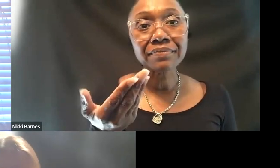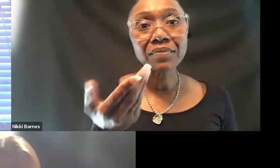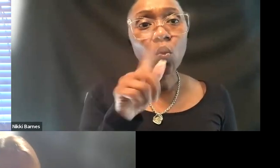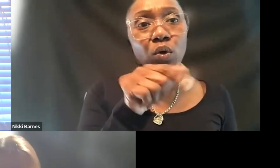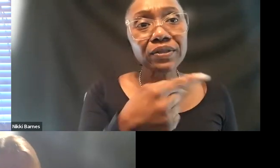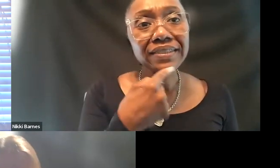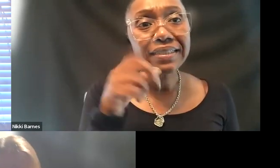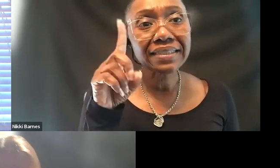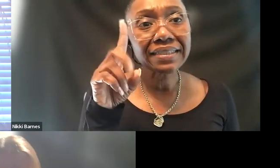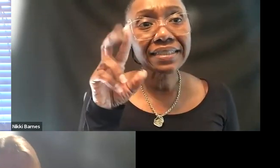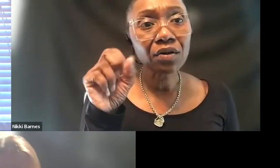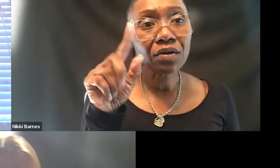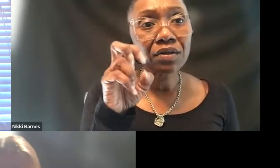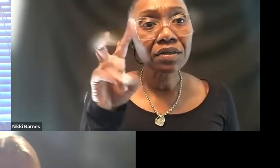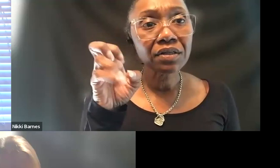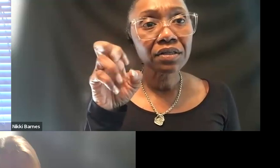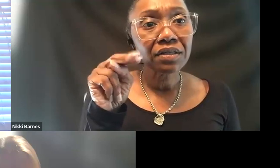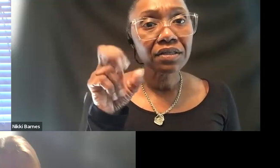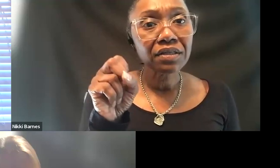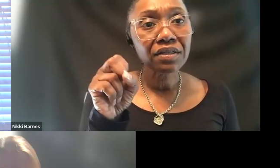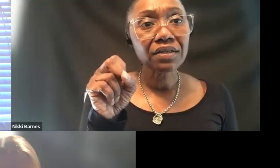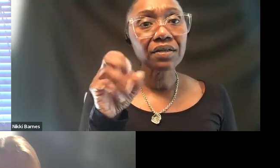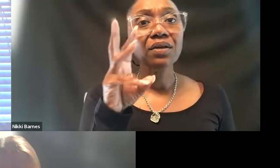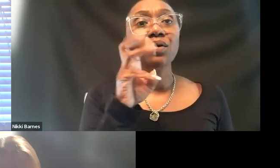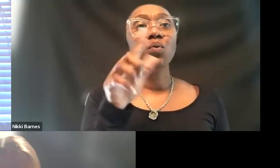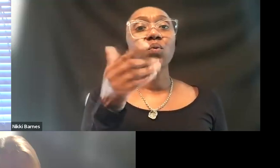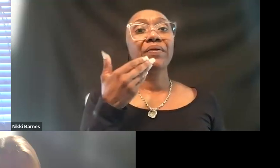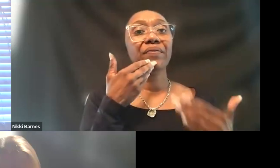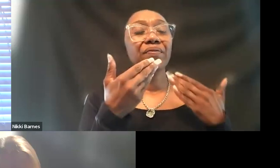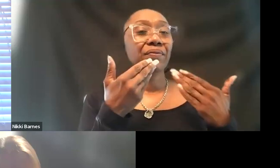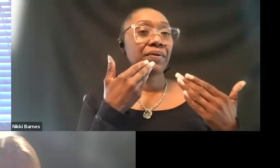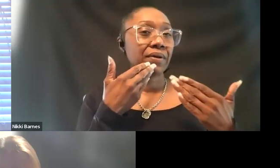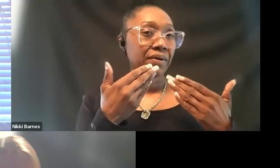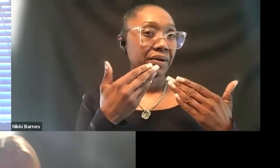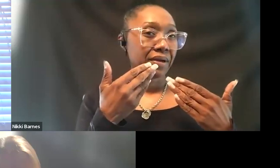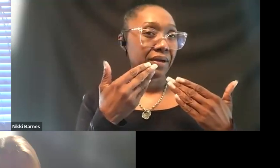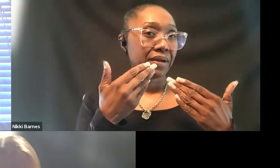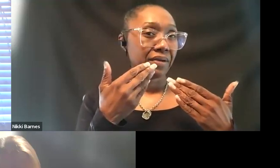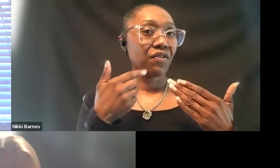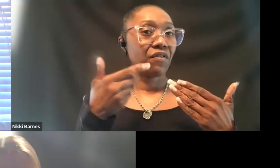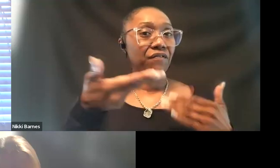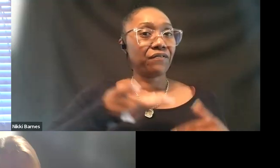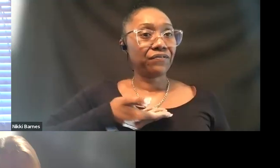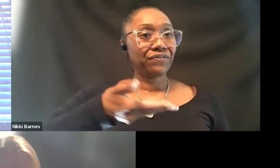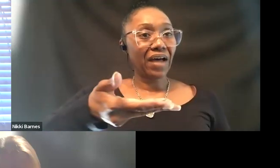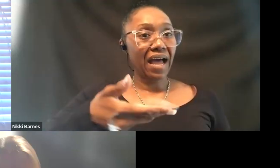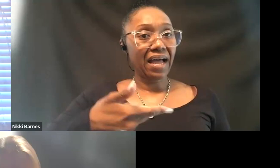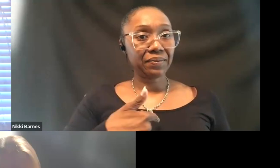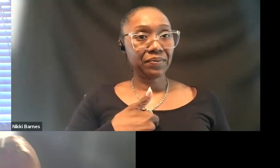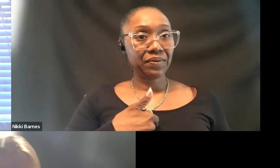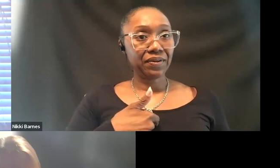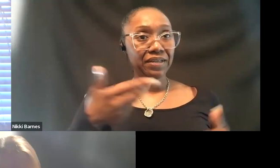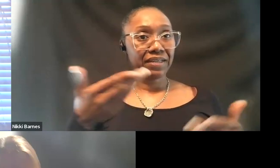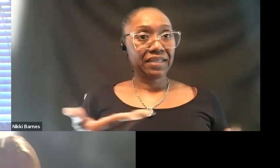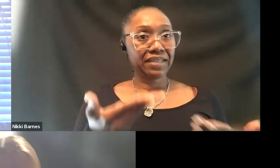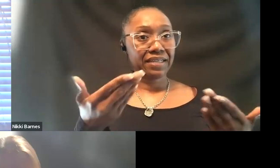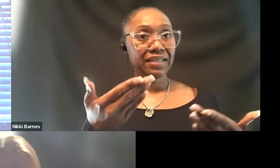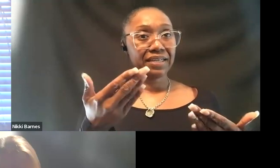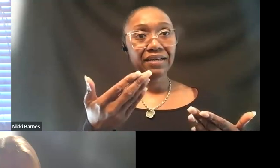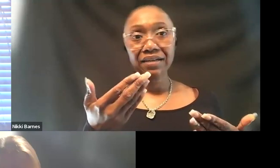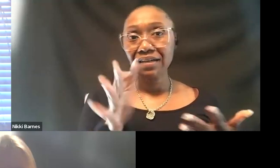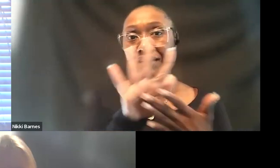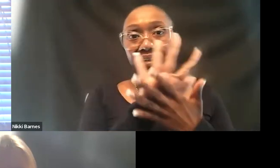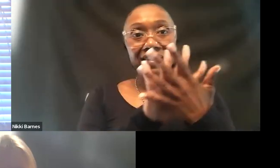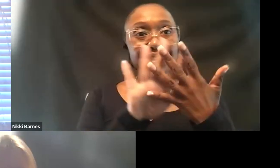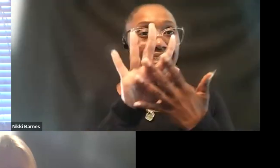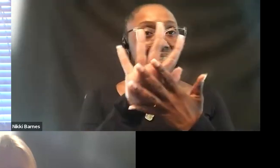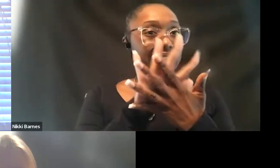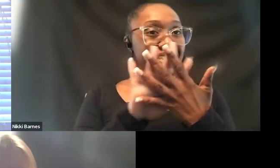Would you say Dr. Stevens?